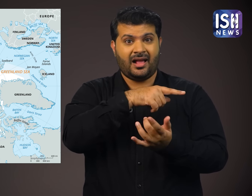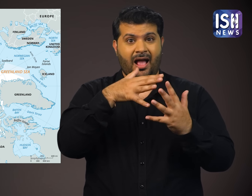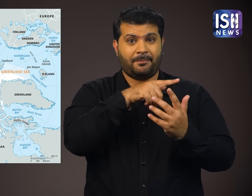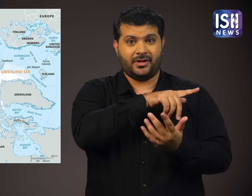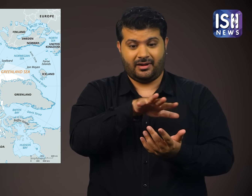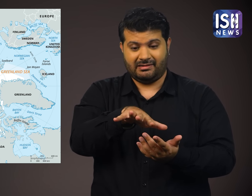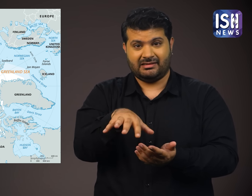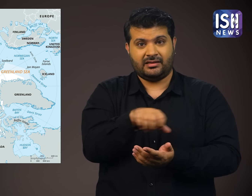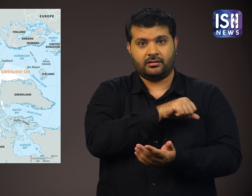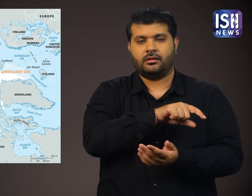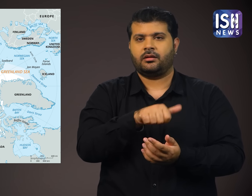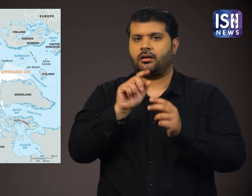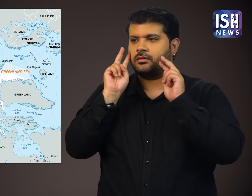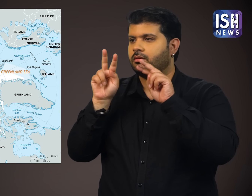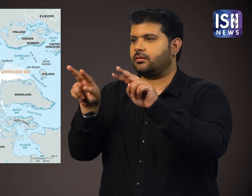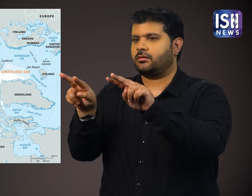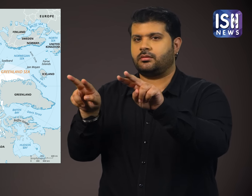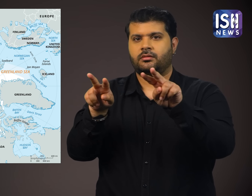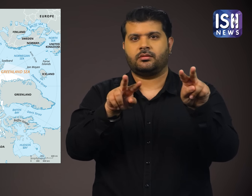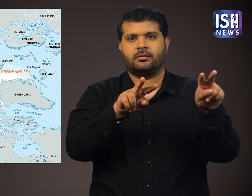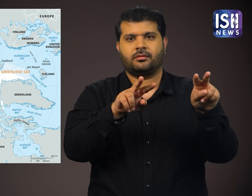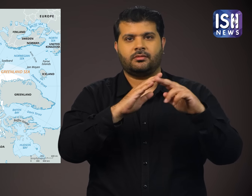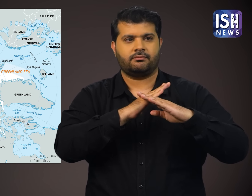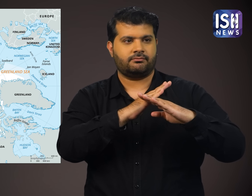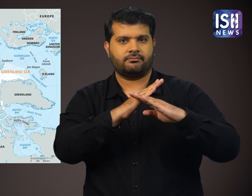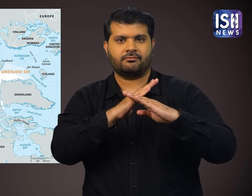Taking control of Greenland is seen as important from a security point of view.